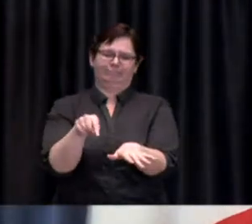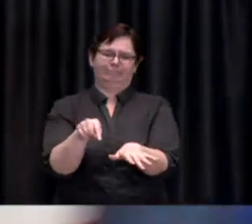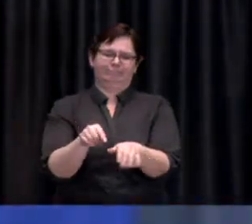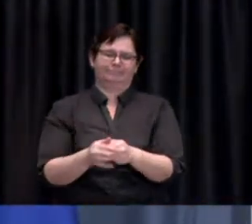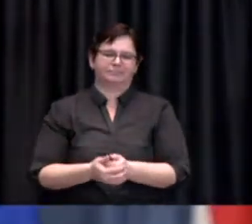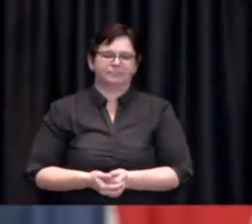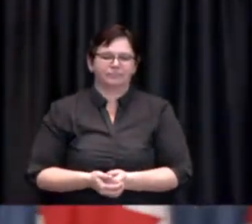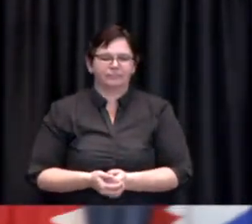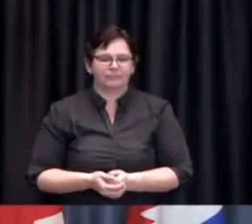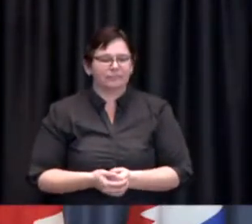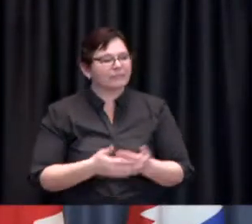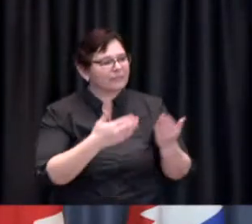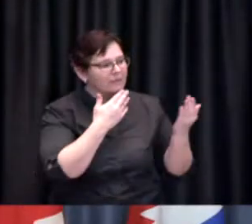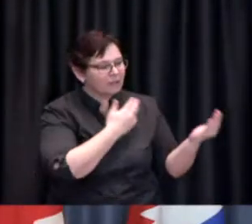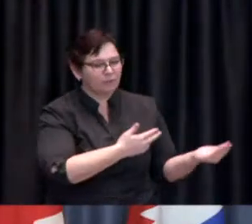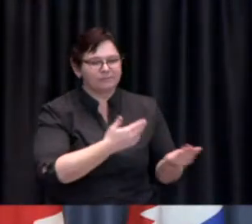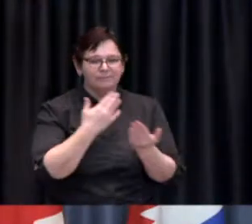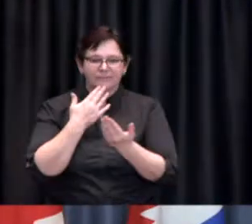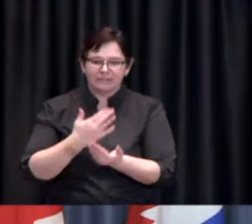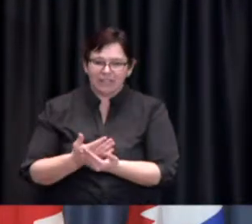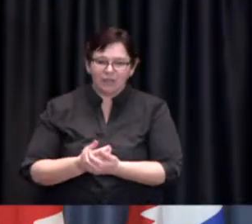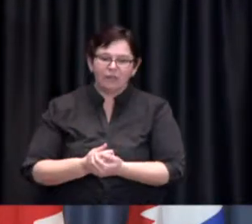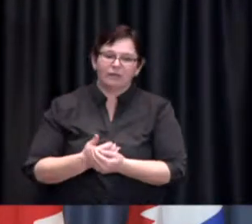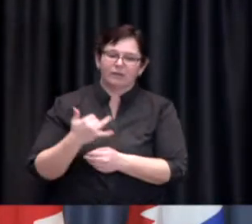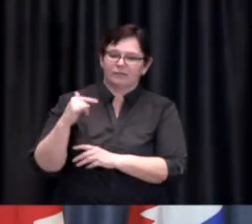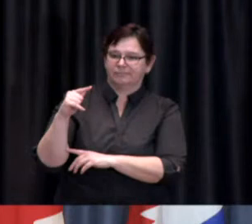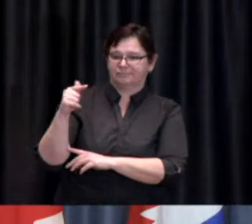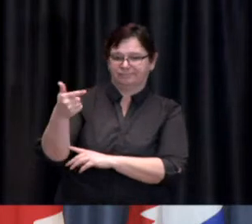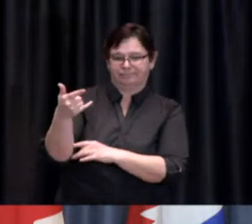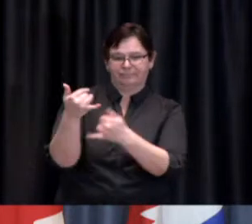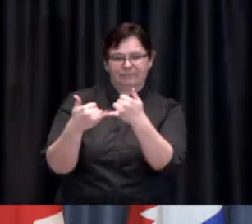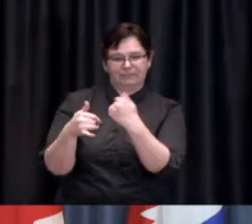We'll go next and final question to Richard Warnica from the Toronto Star. Richard go ahead.